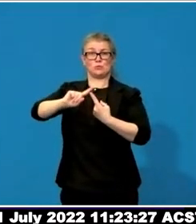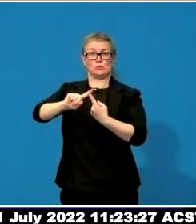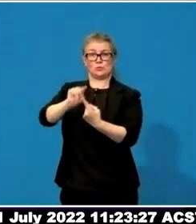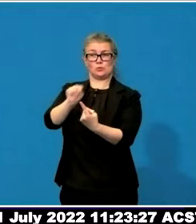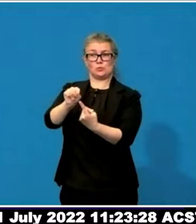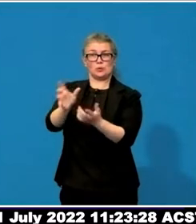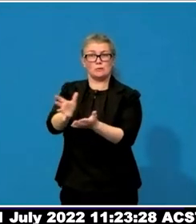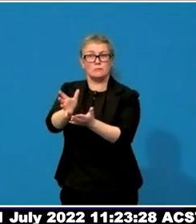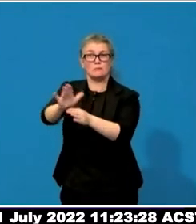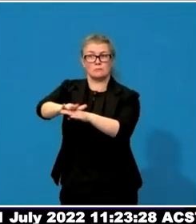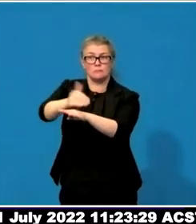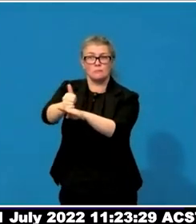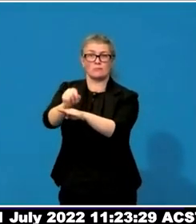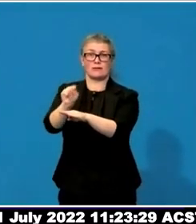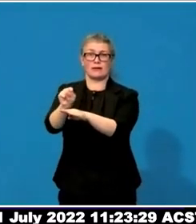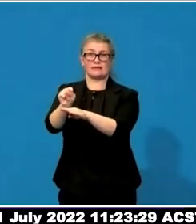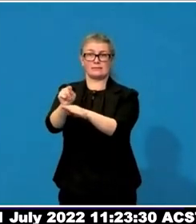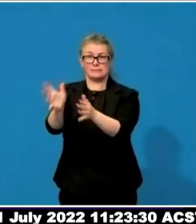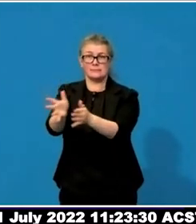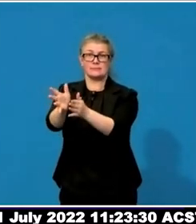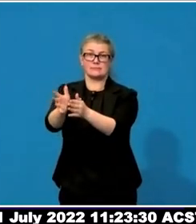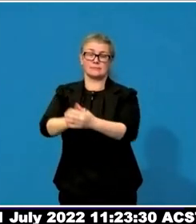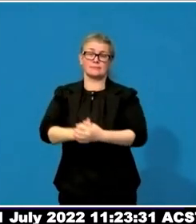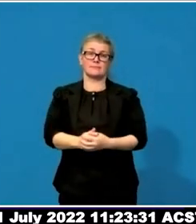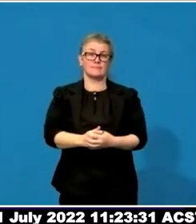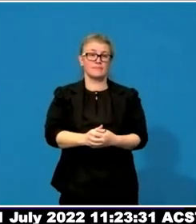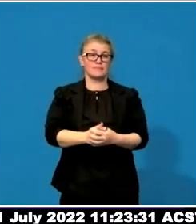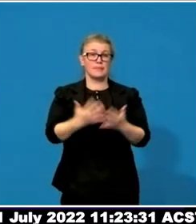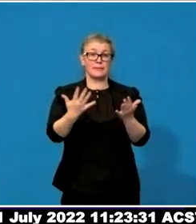NACCHOs will provide detailed recommendations in relation to the operation